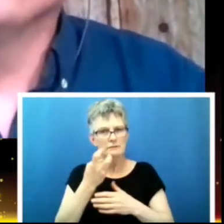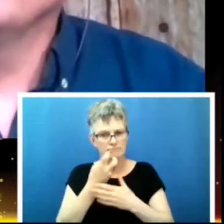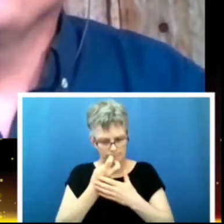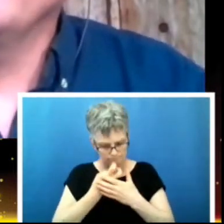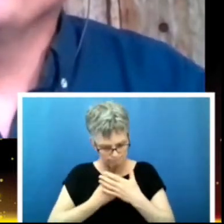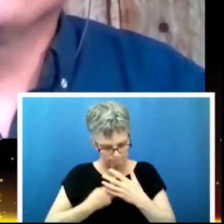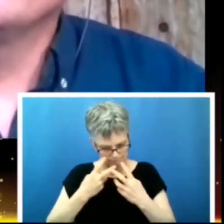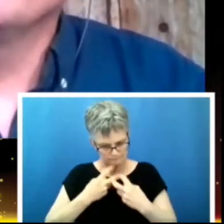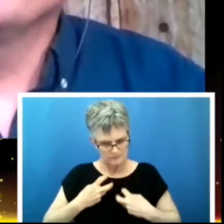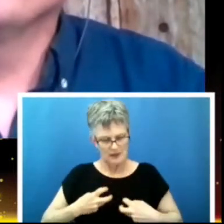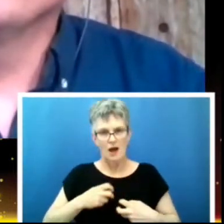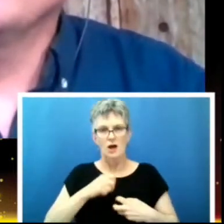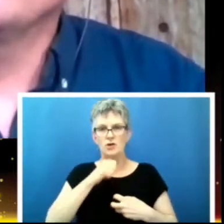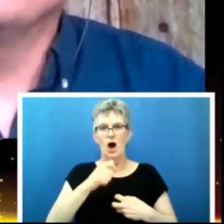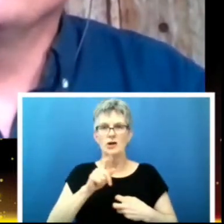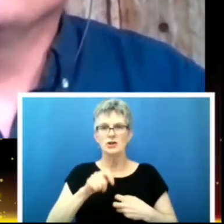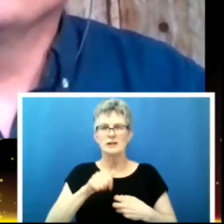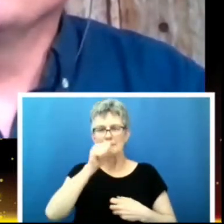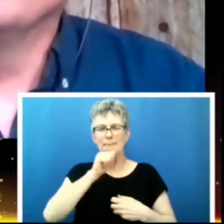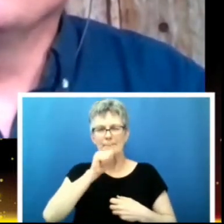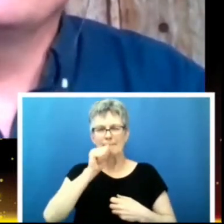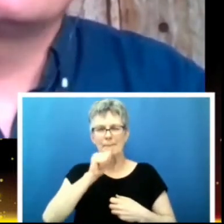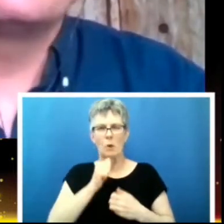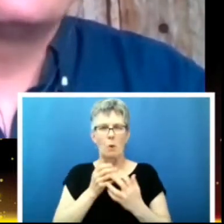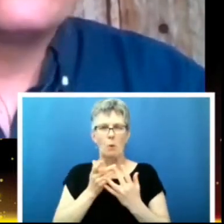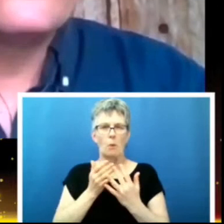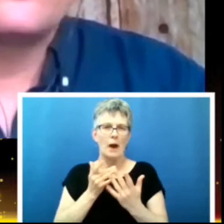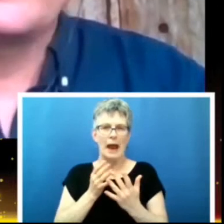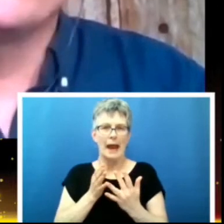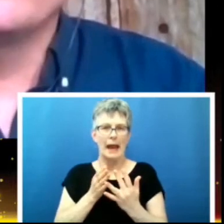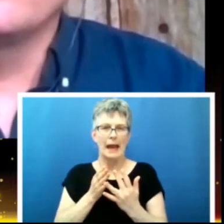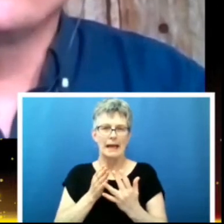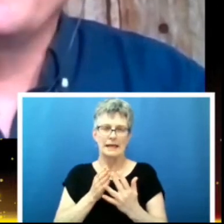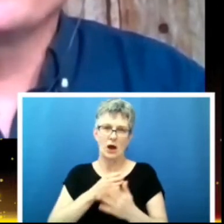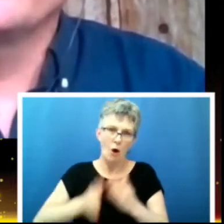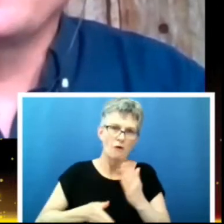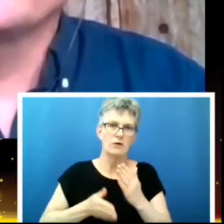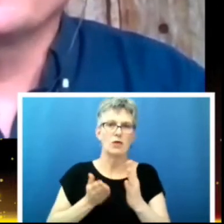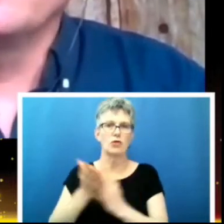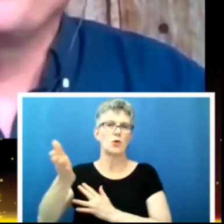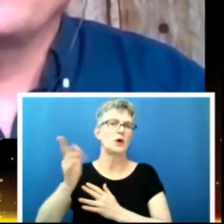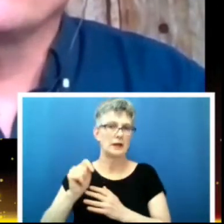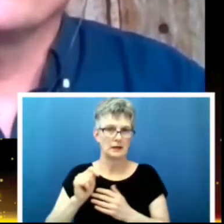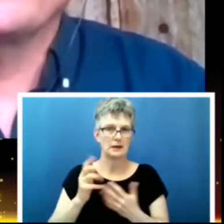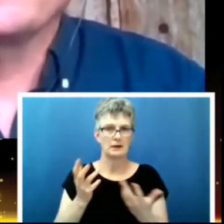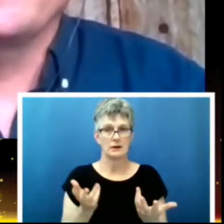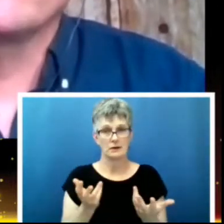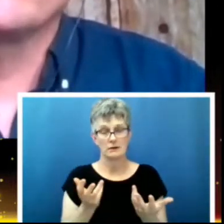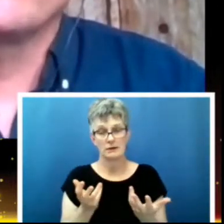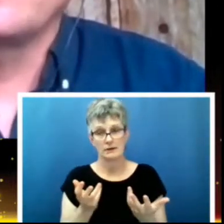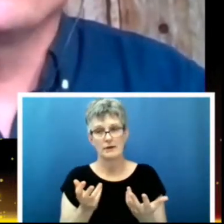And there was a question, also. Melody's asking about the second exercise